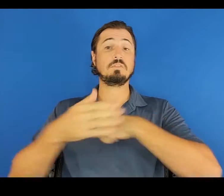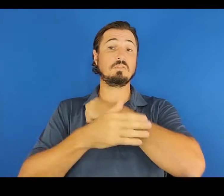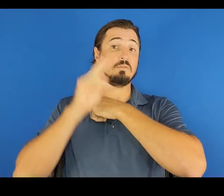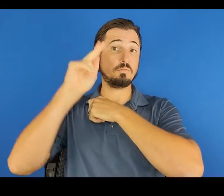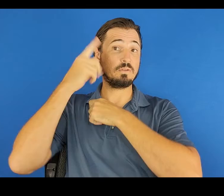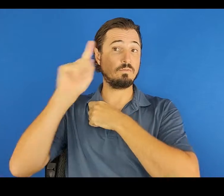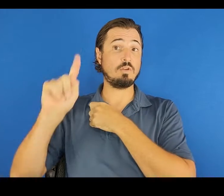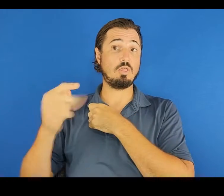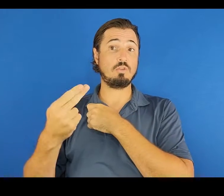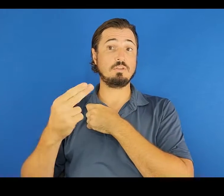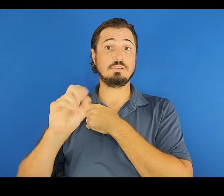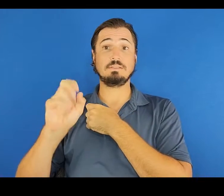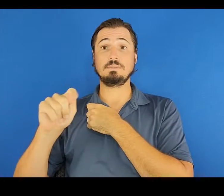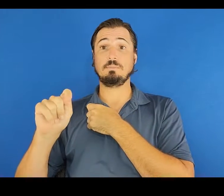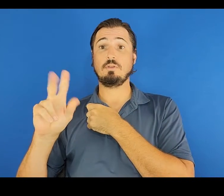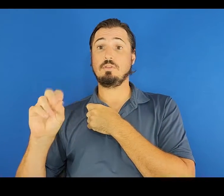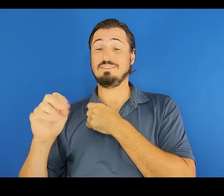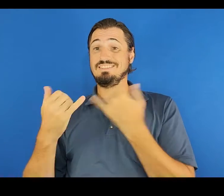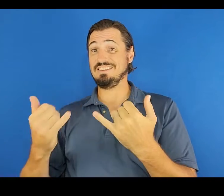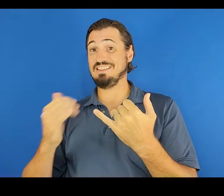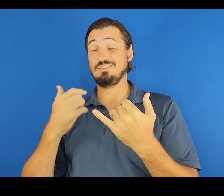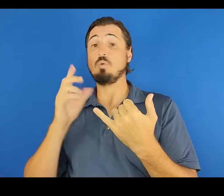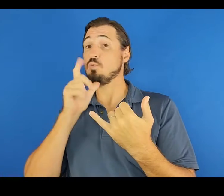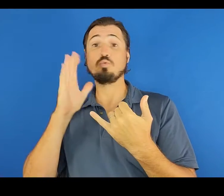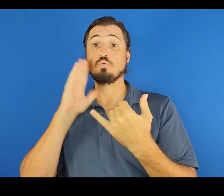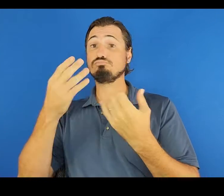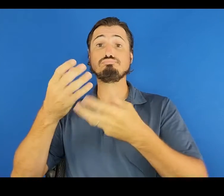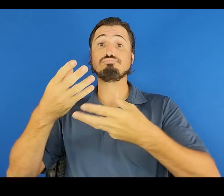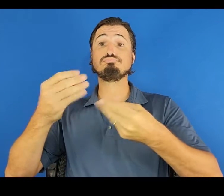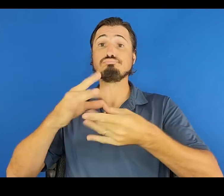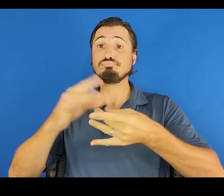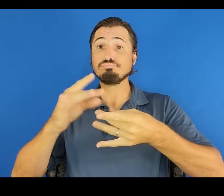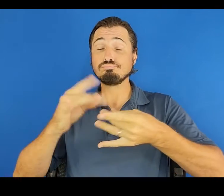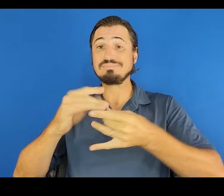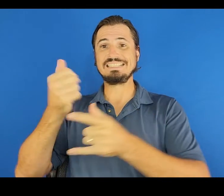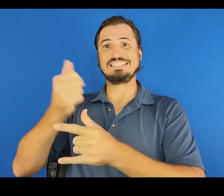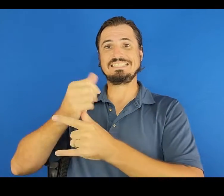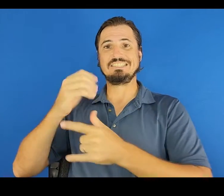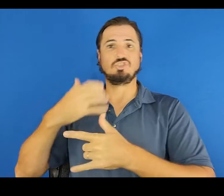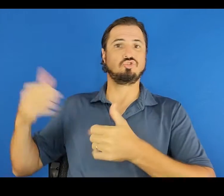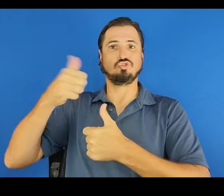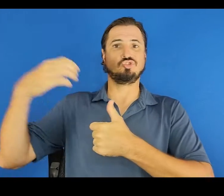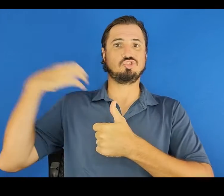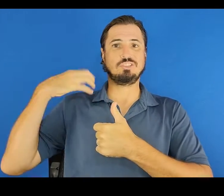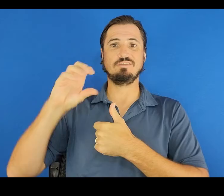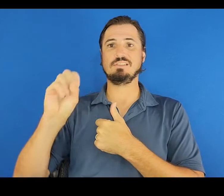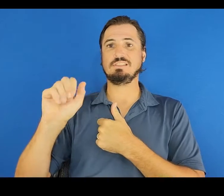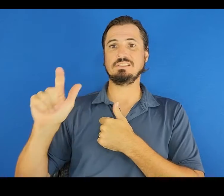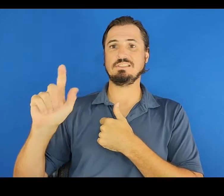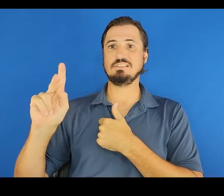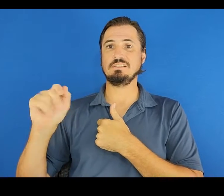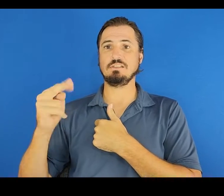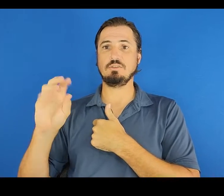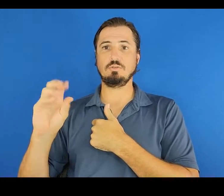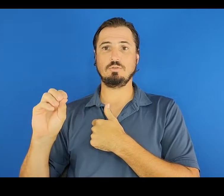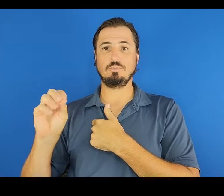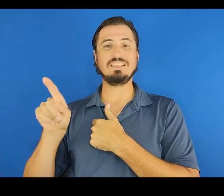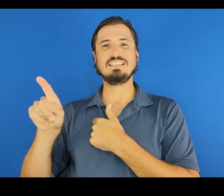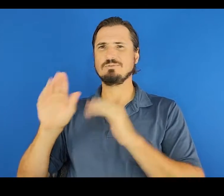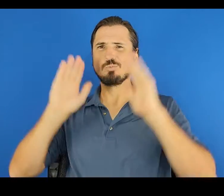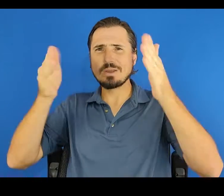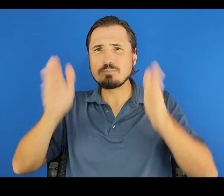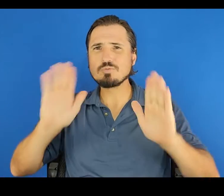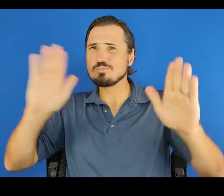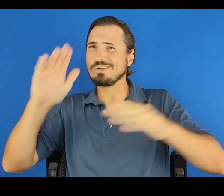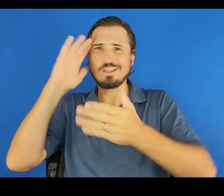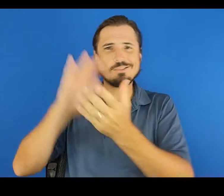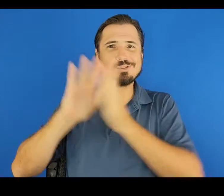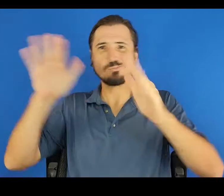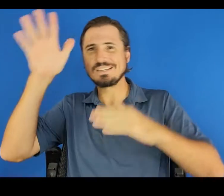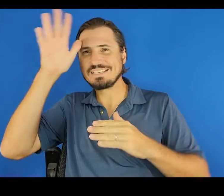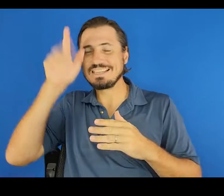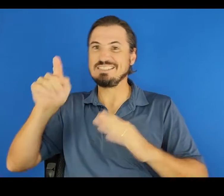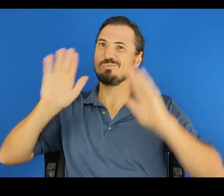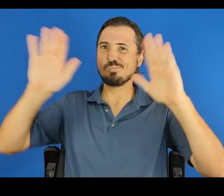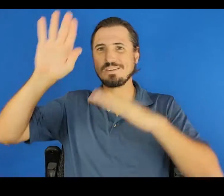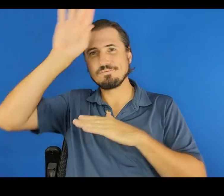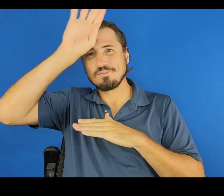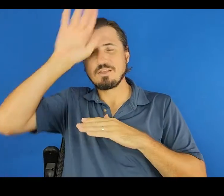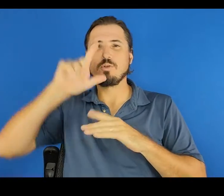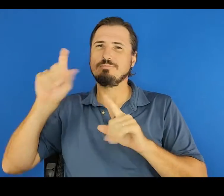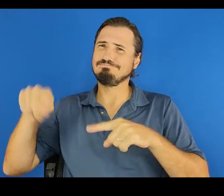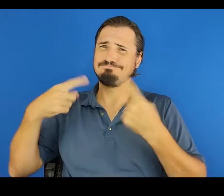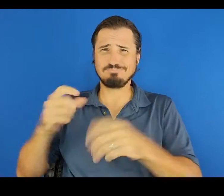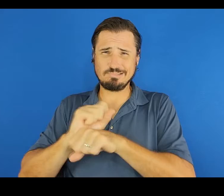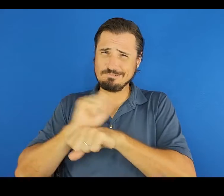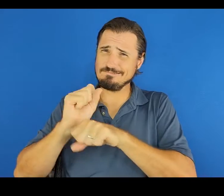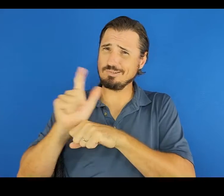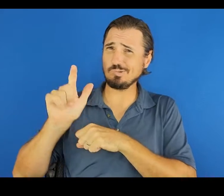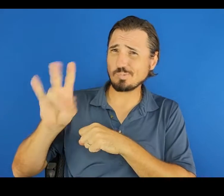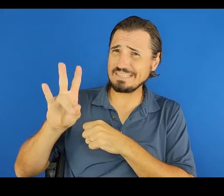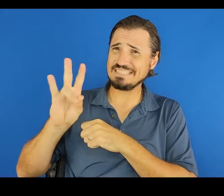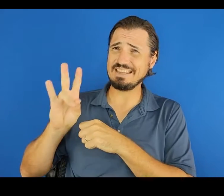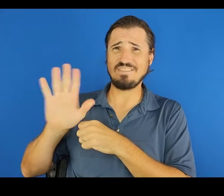Today our update will be provided by none other than Assistant Fire Chief Sol Kanoho. Sol is a great person, great husband, great dad and a great firefighter who has given up 27 of his years to